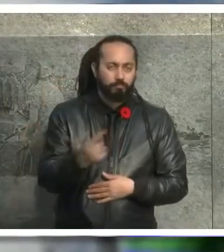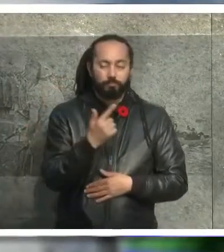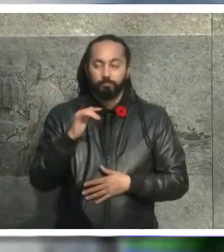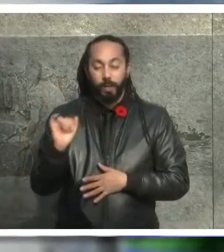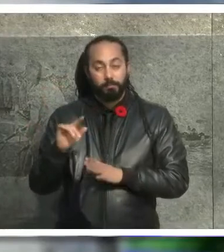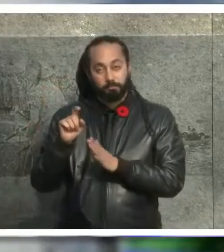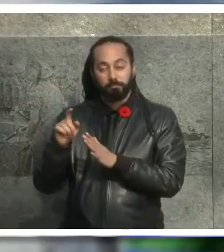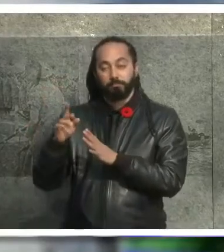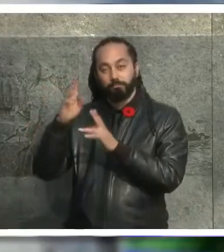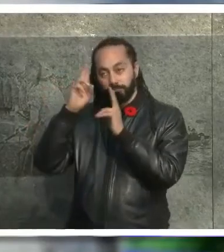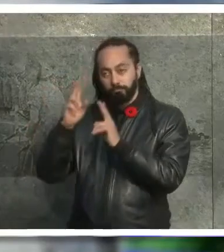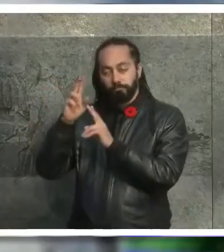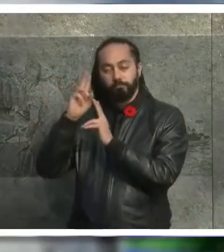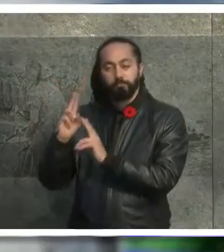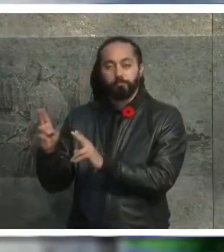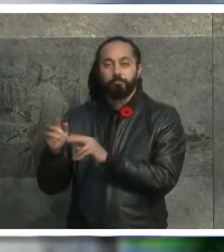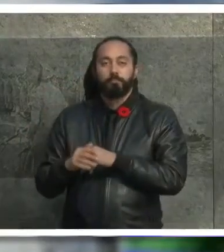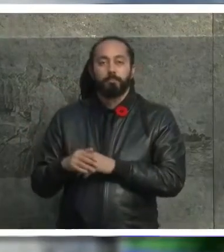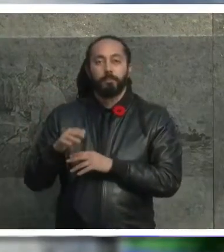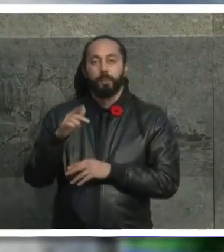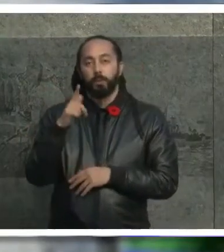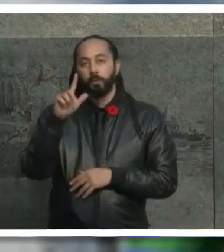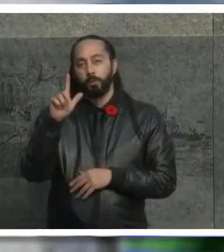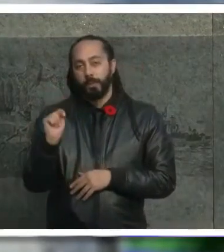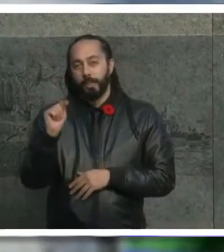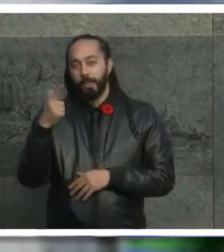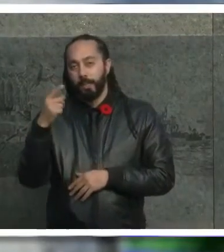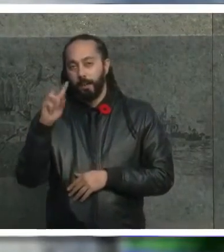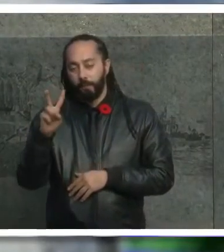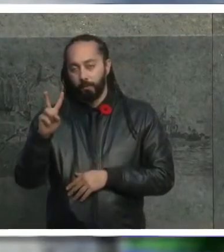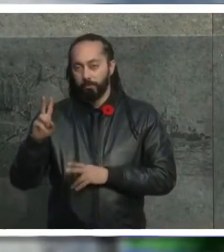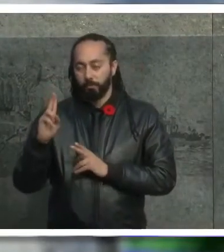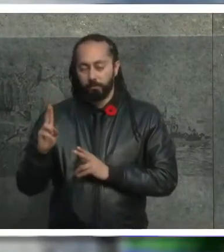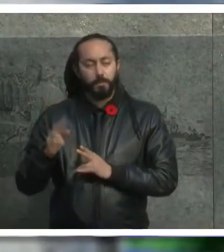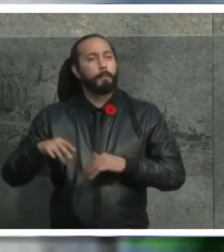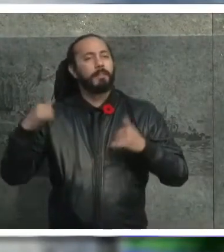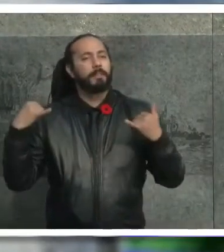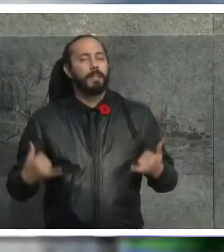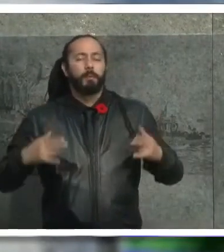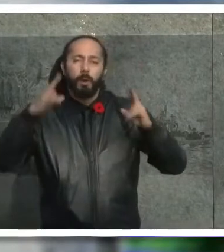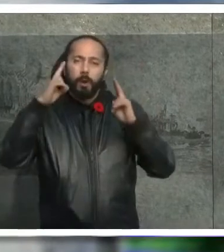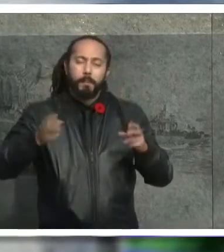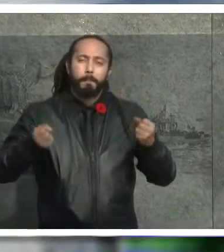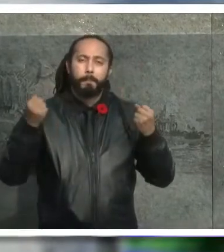for hosting on their territory. Thank you Premier Ford for inviting me and I acknowledge all dignitaries particularly